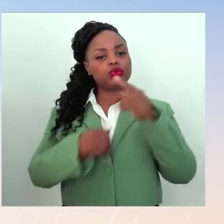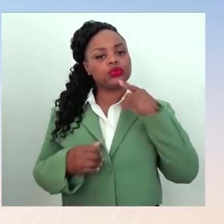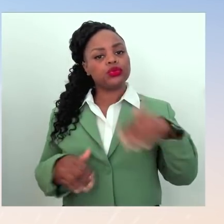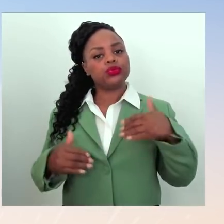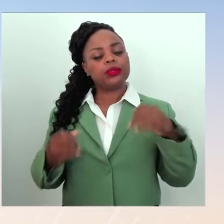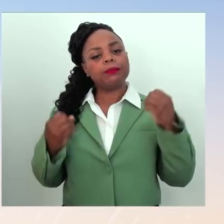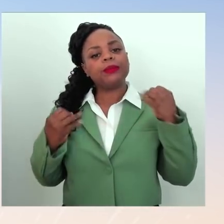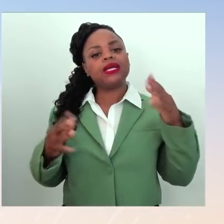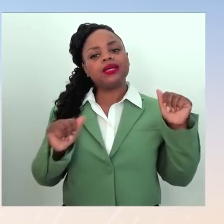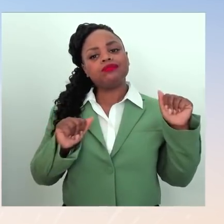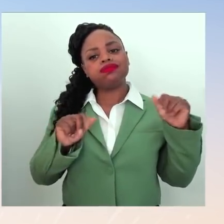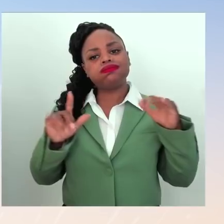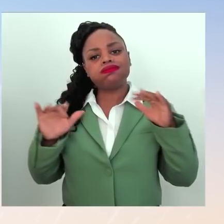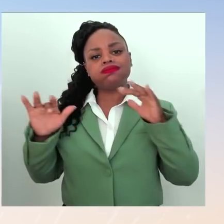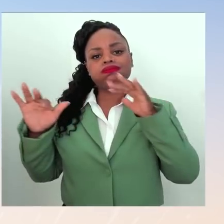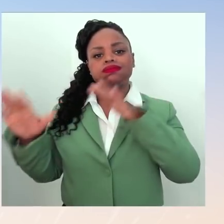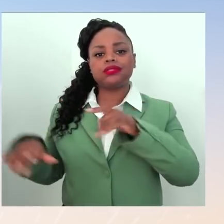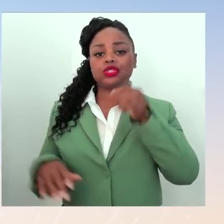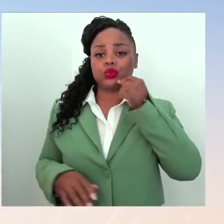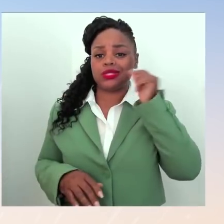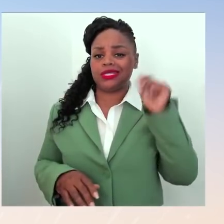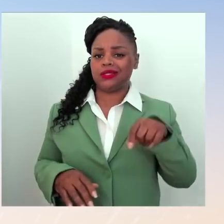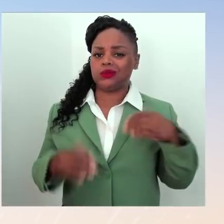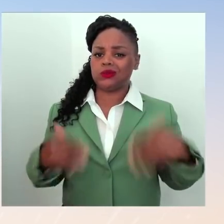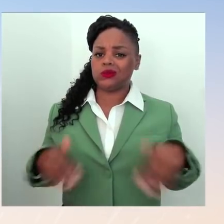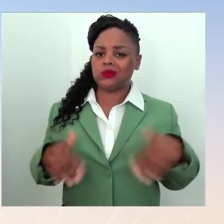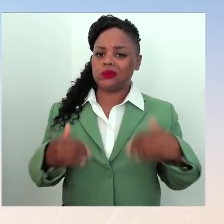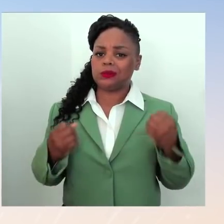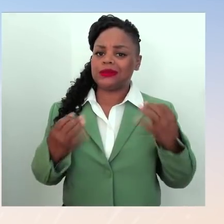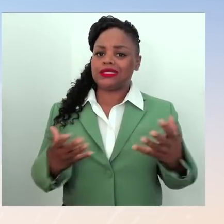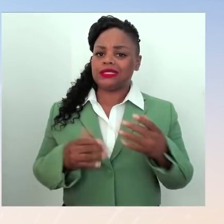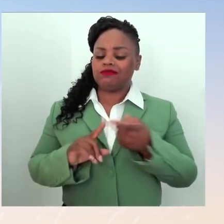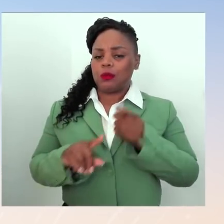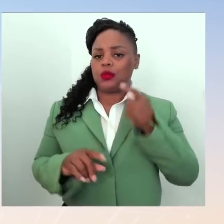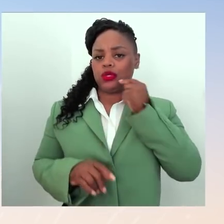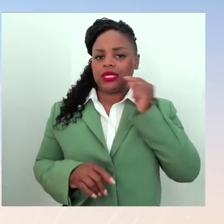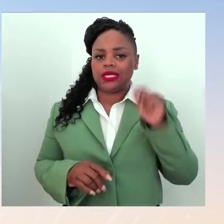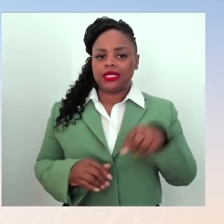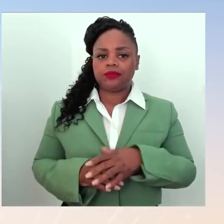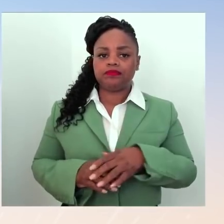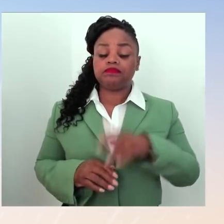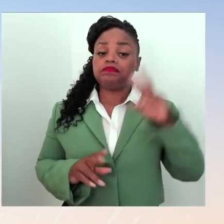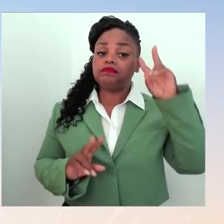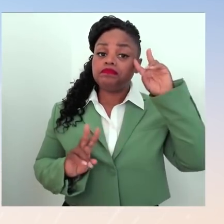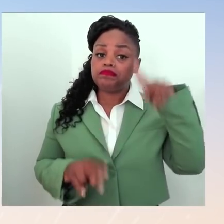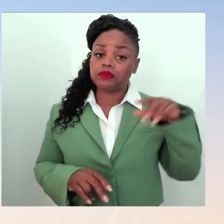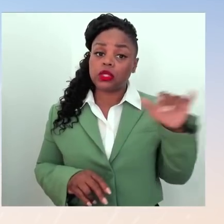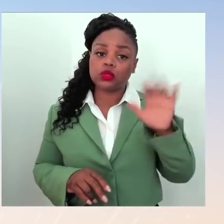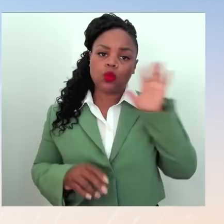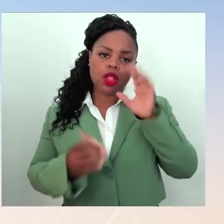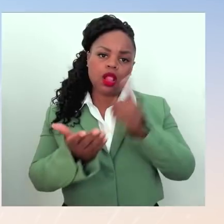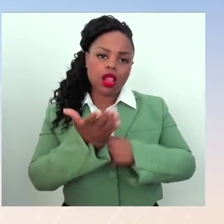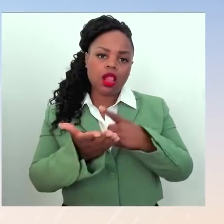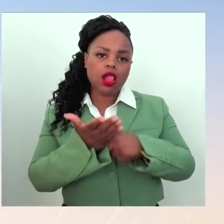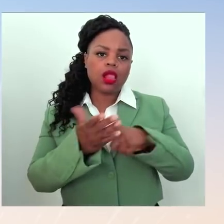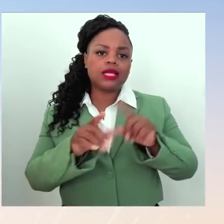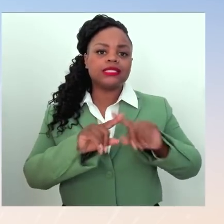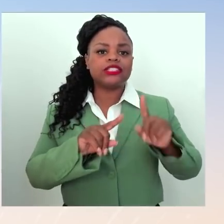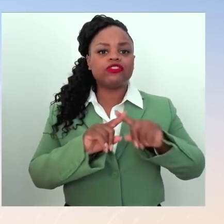And she'll also be talking about our ongoing range of options and assistance that we've been providing to the Ukrainian people.